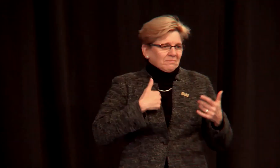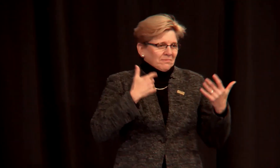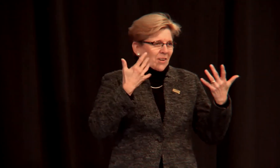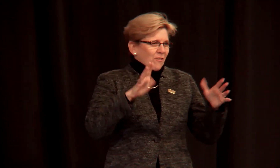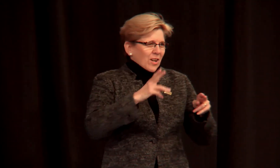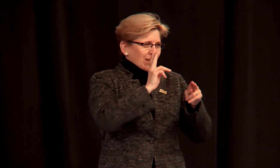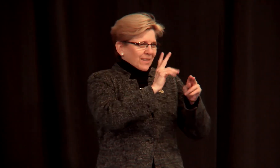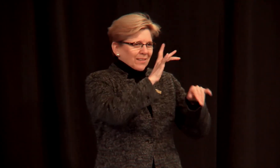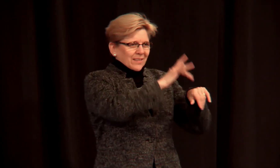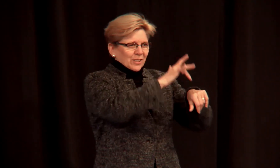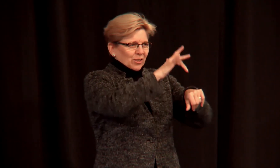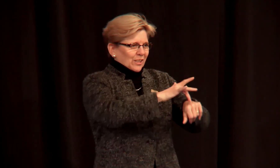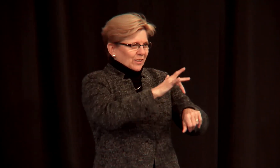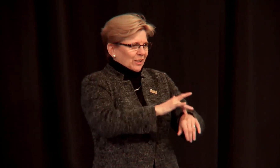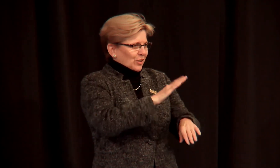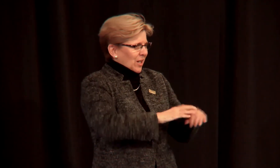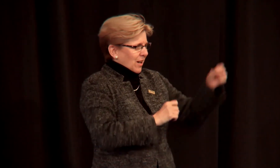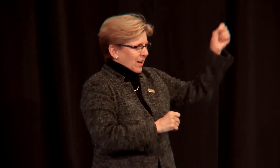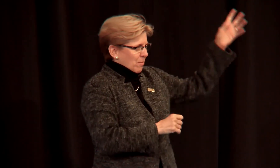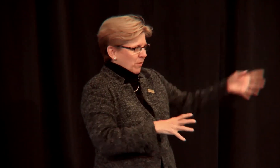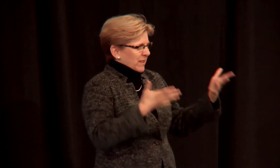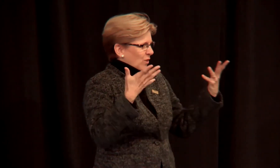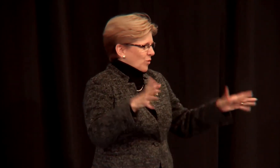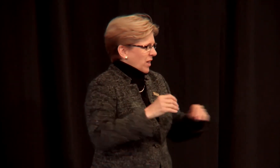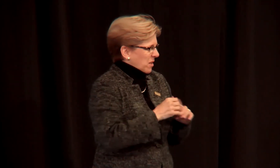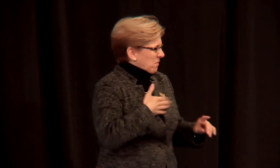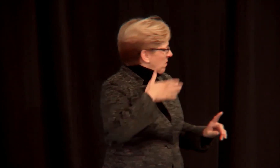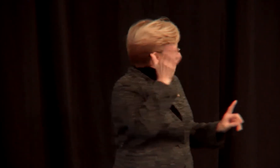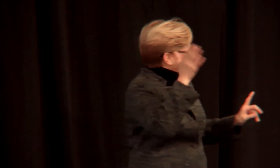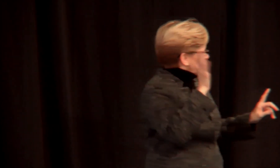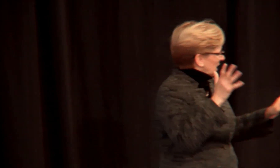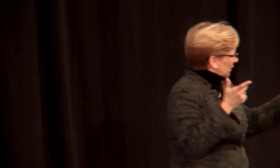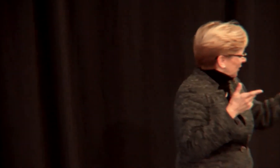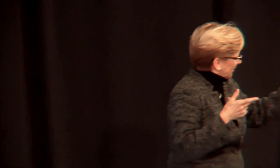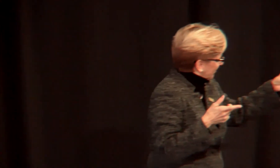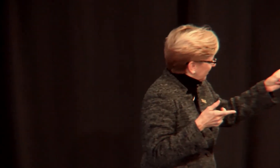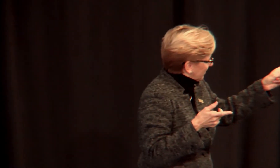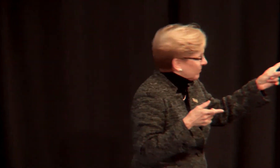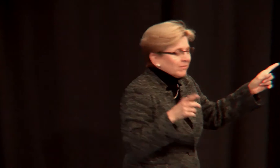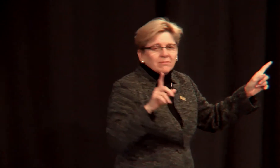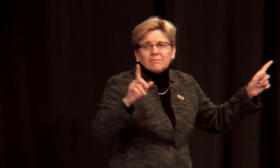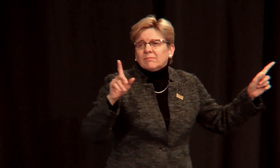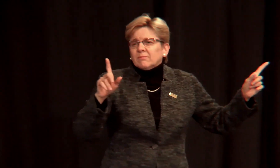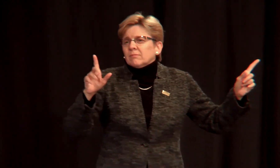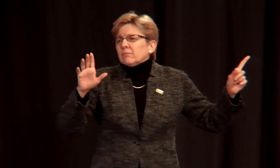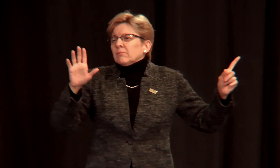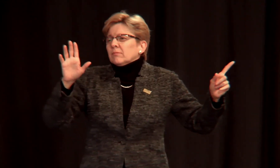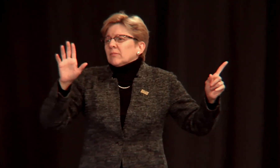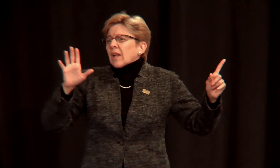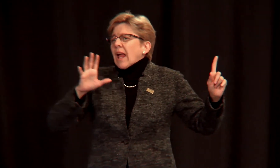I've already touched on these concepts in my presentations so far and